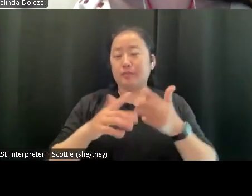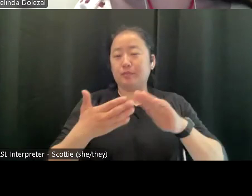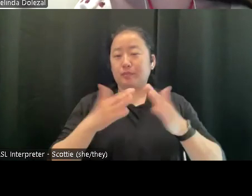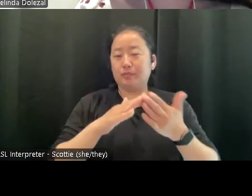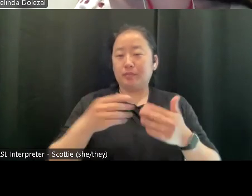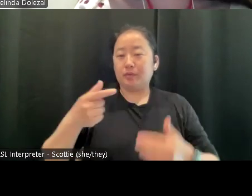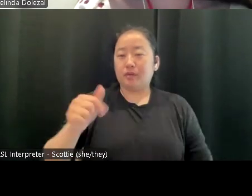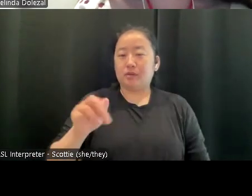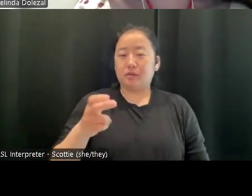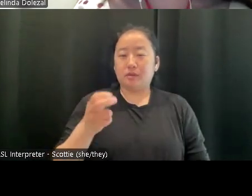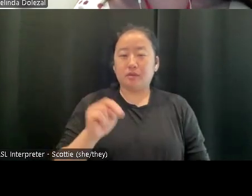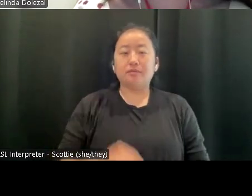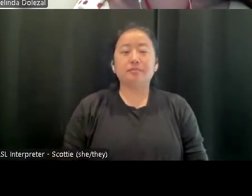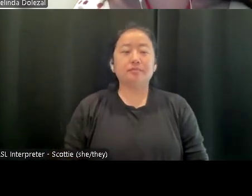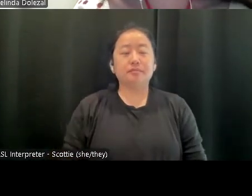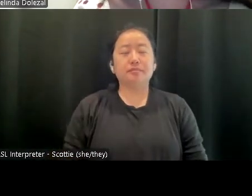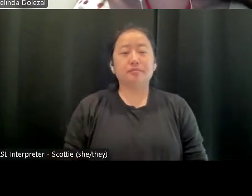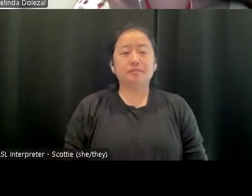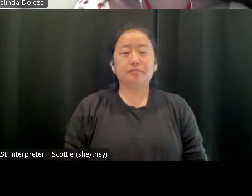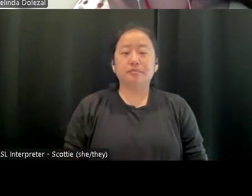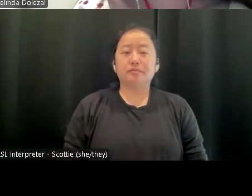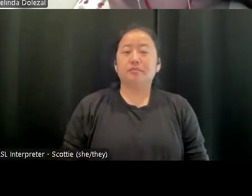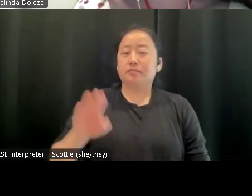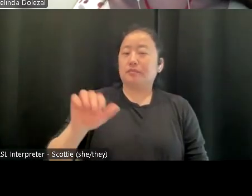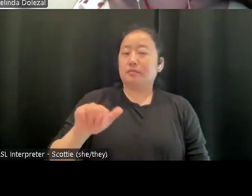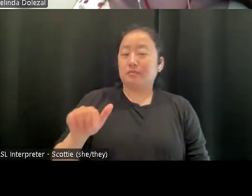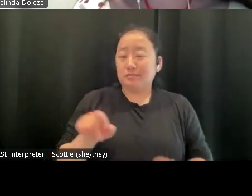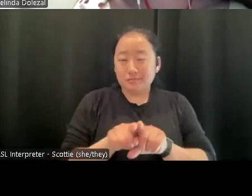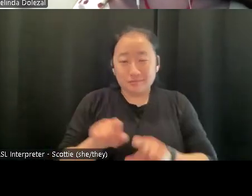And as with the others, one of the things Bora is amazing at is giving us the details